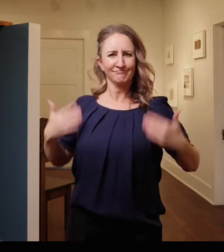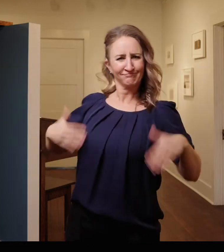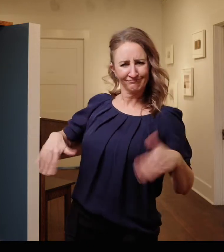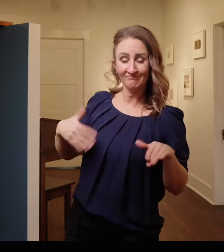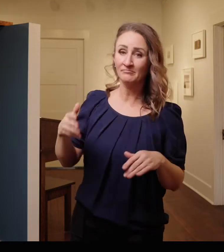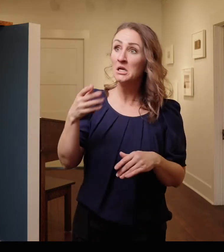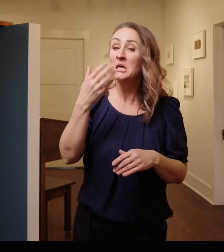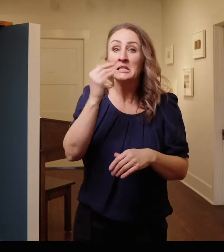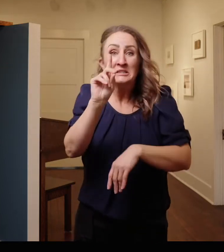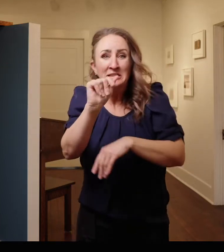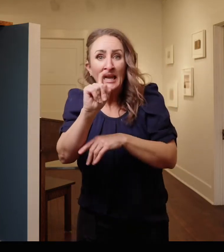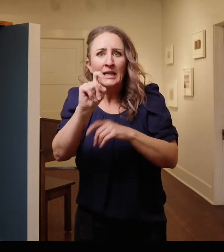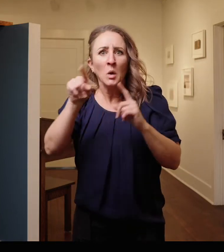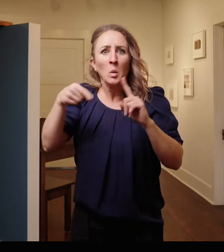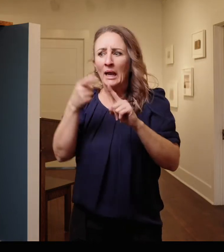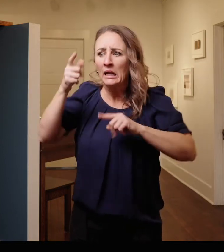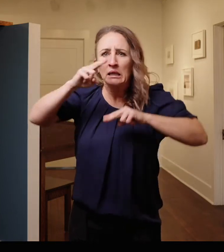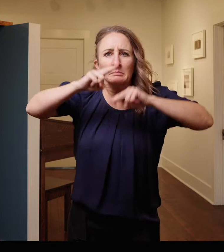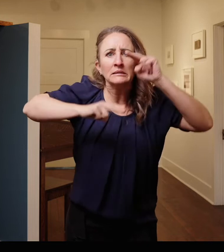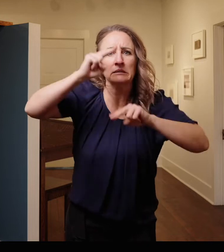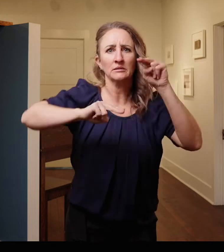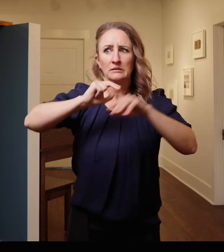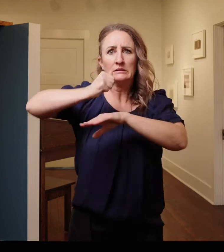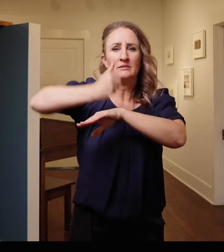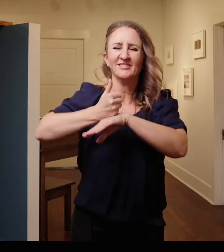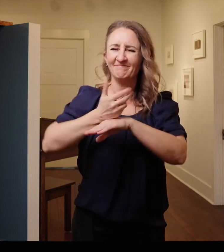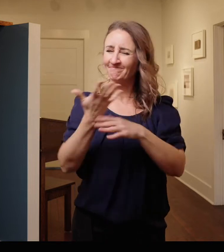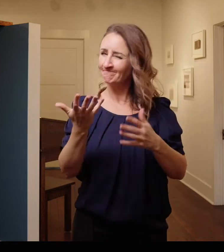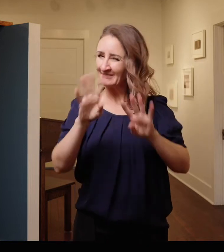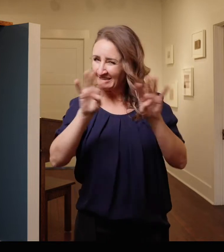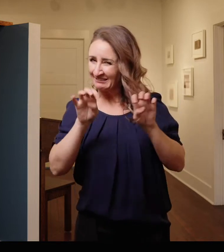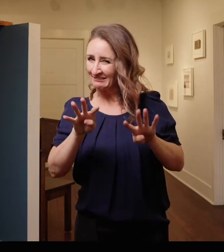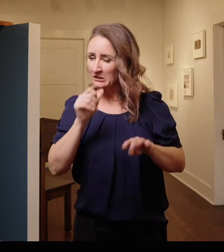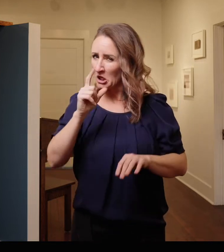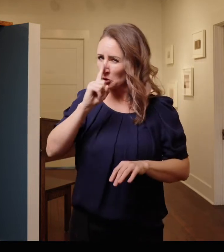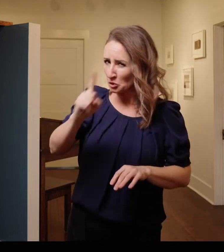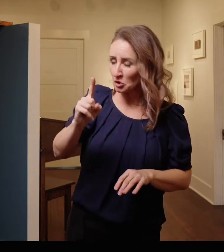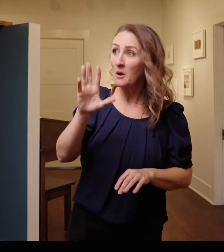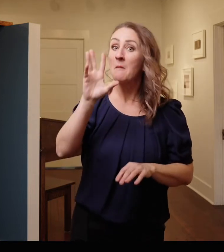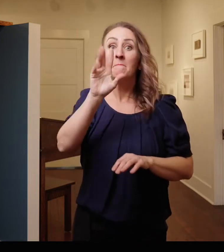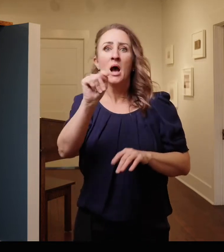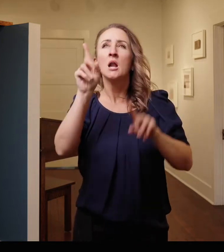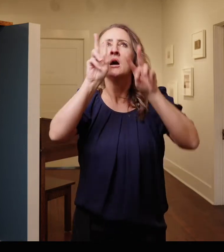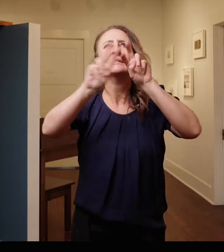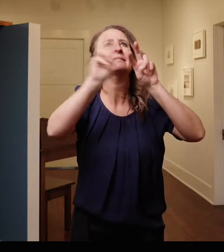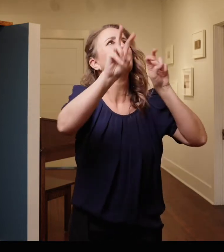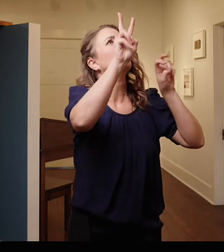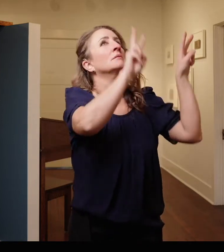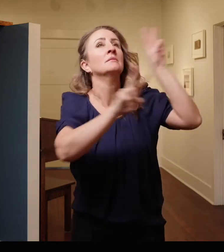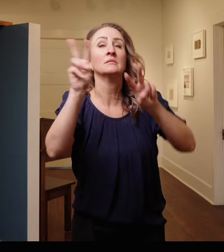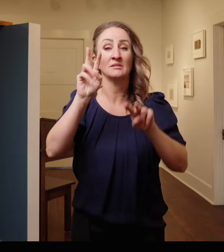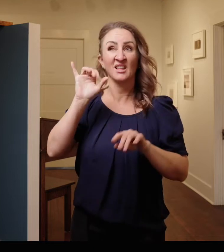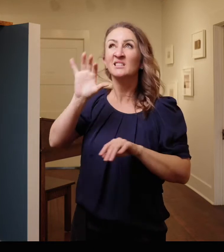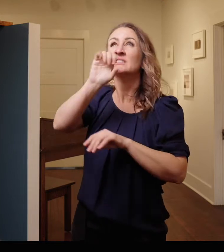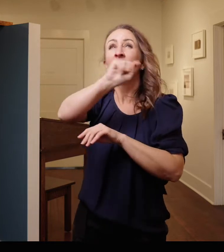While the exact build date is unknown, the style and materials used suggest the early 1900s.